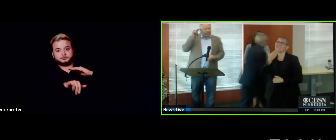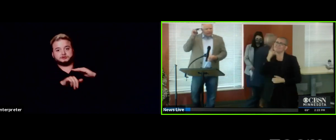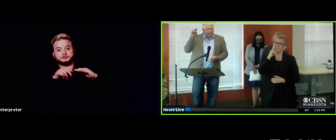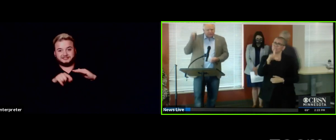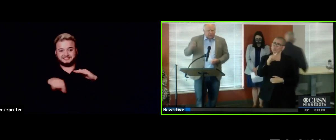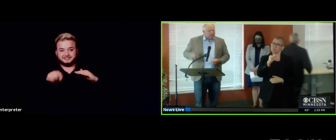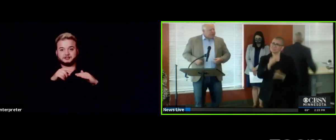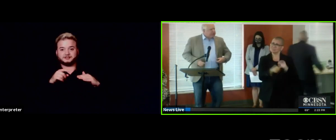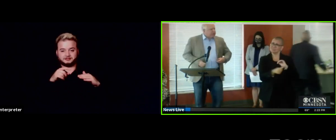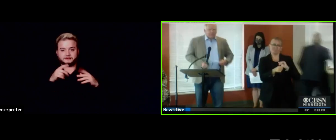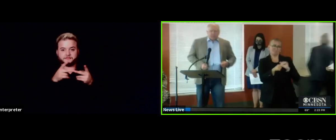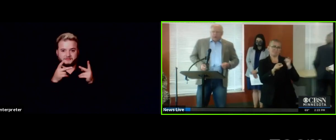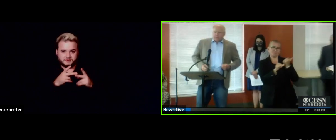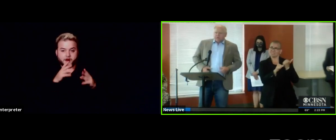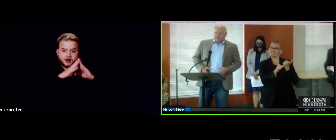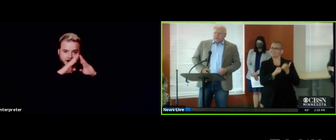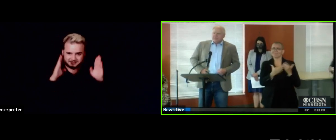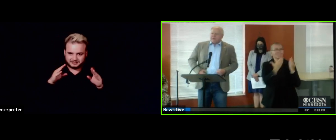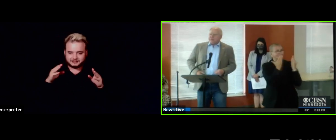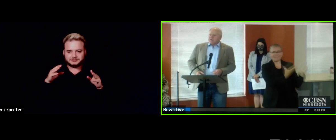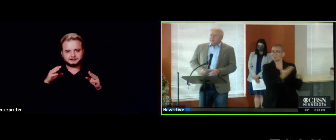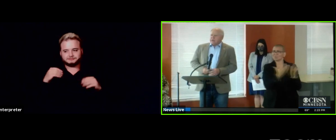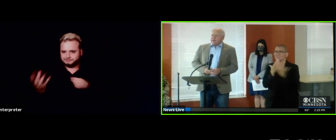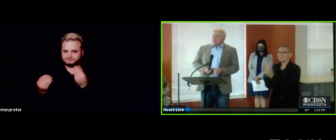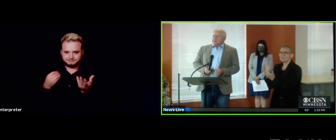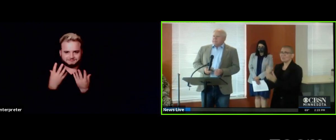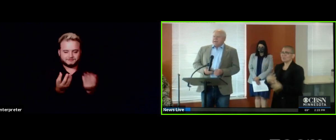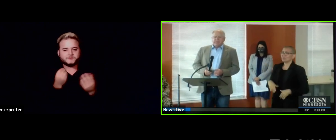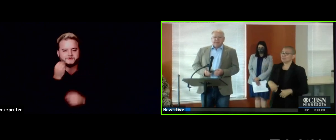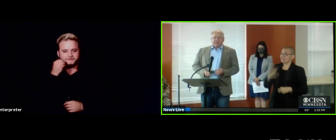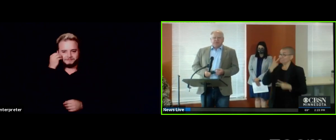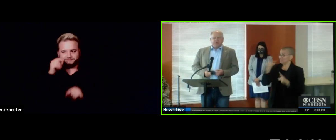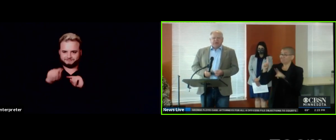Thank you to all of our partners. You've seen us over the last week make commitments to